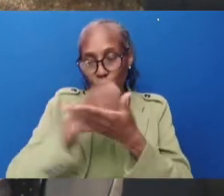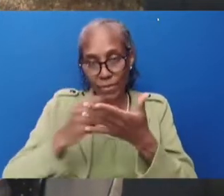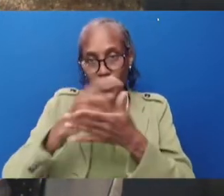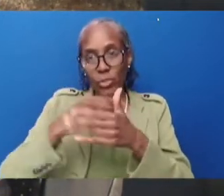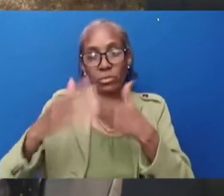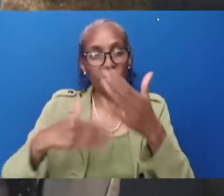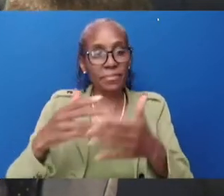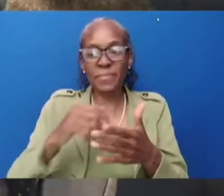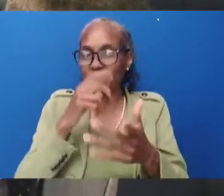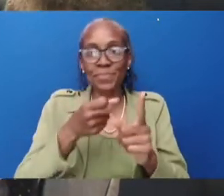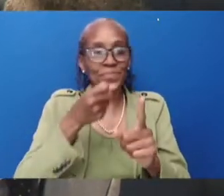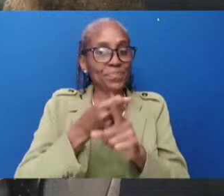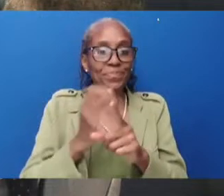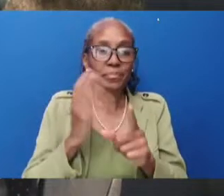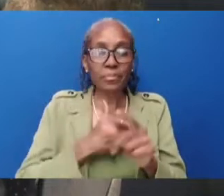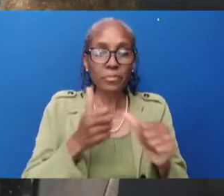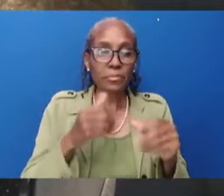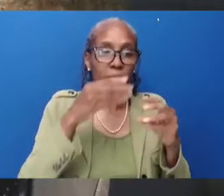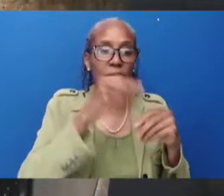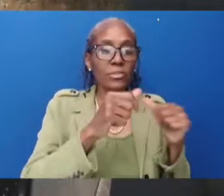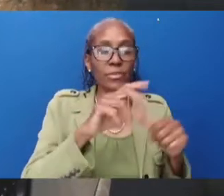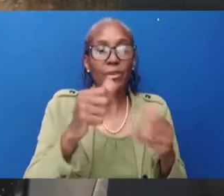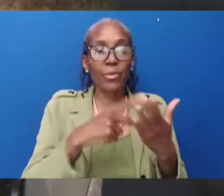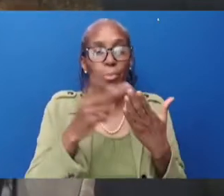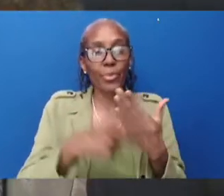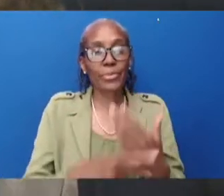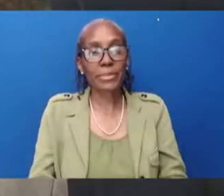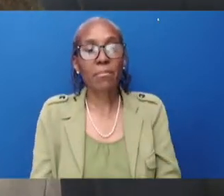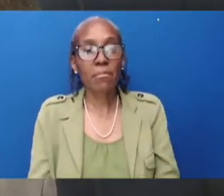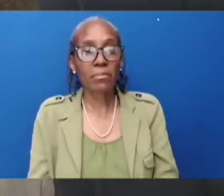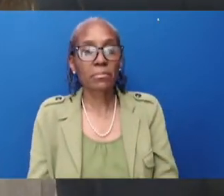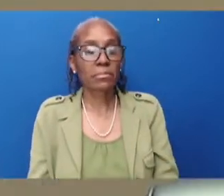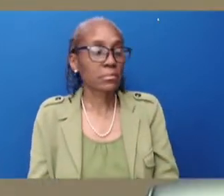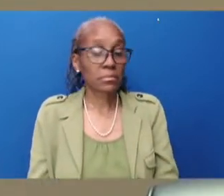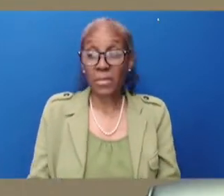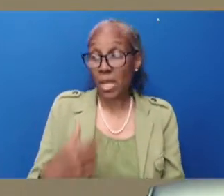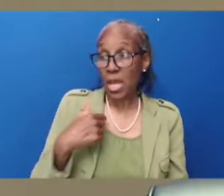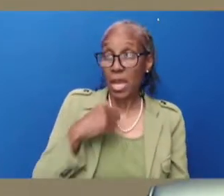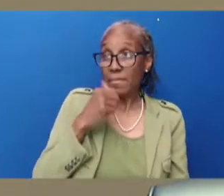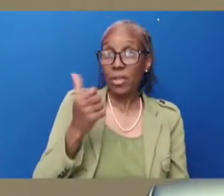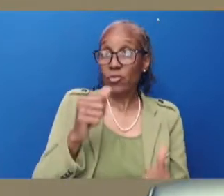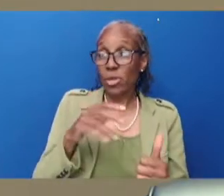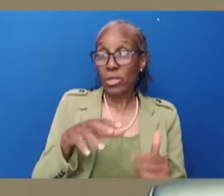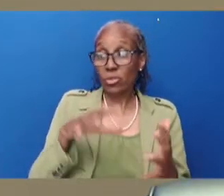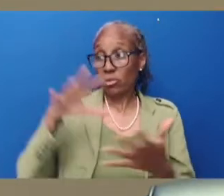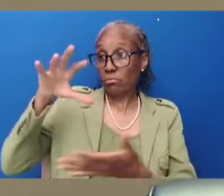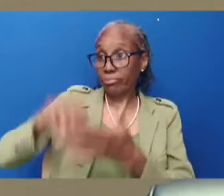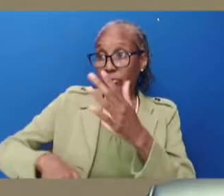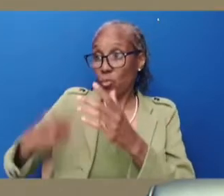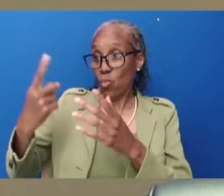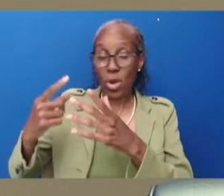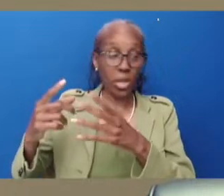SO THAT'S AN ONGOING REVENUE SOURCE THAT WILL NOT IMPACT OUR